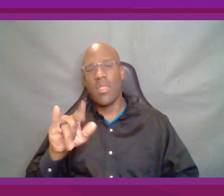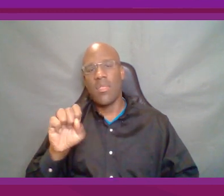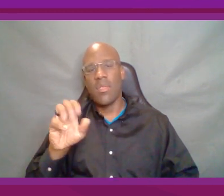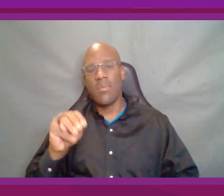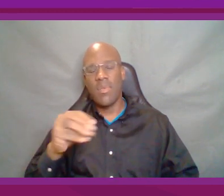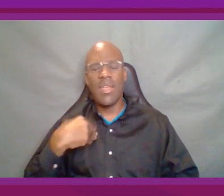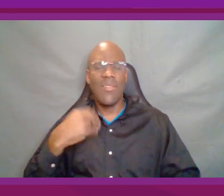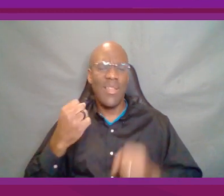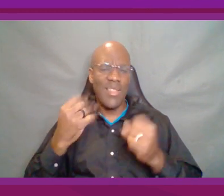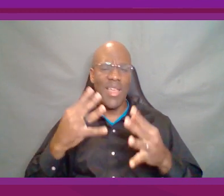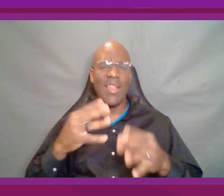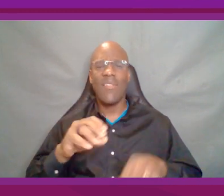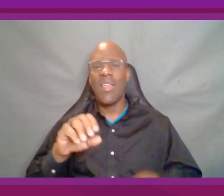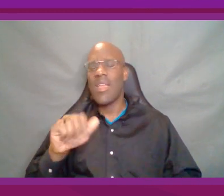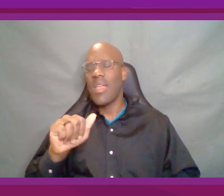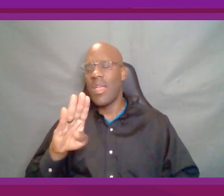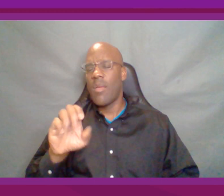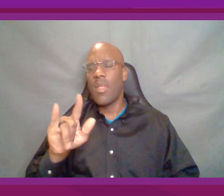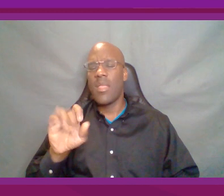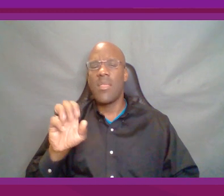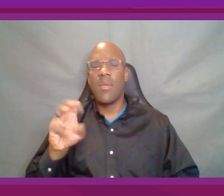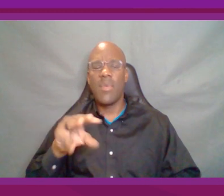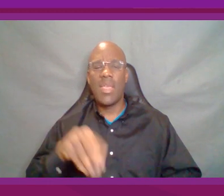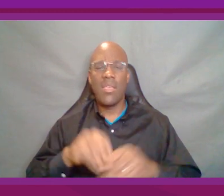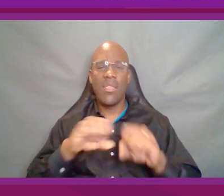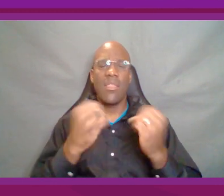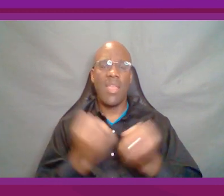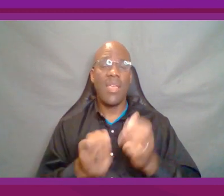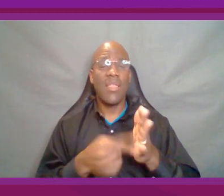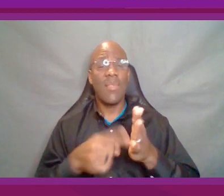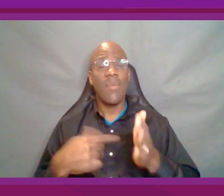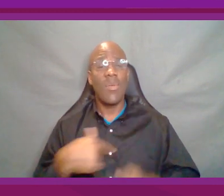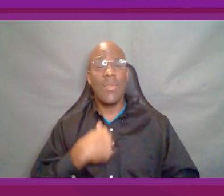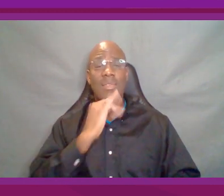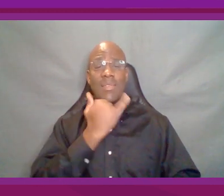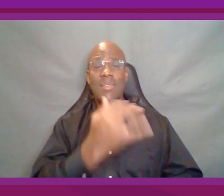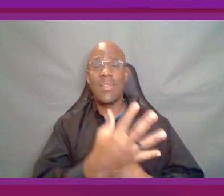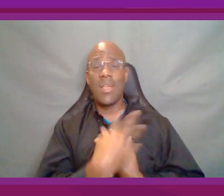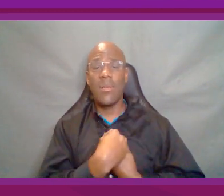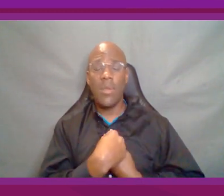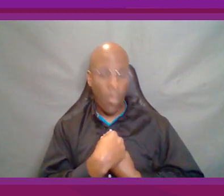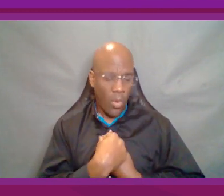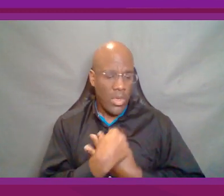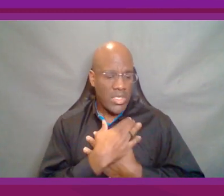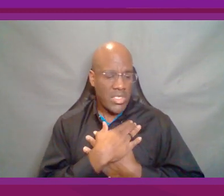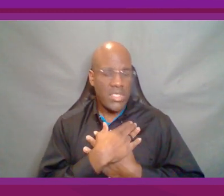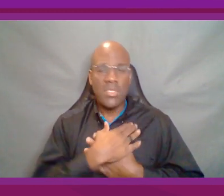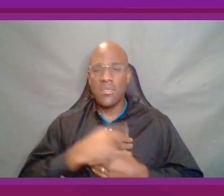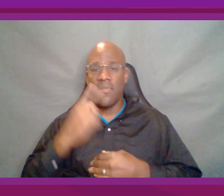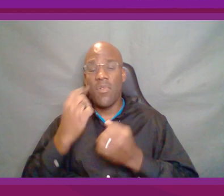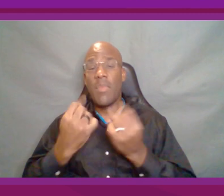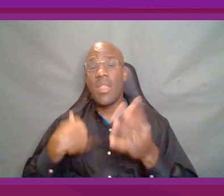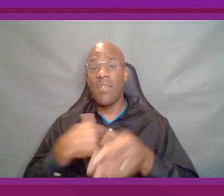that sometimes we inadvertently accidentally internalize it so for many of us, advocacy